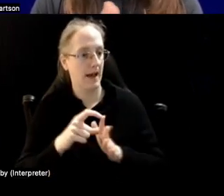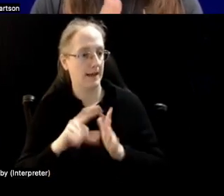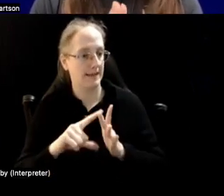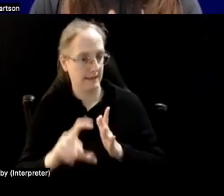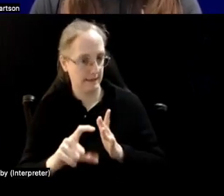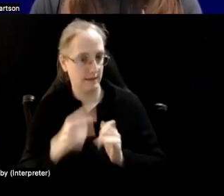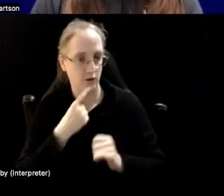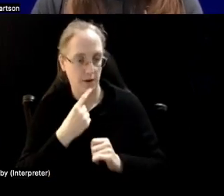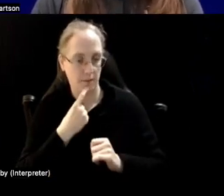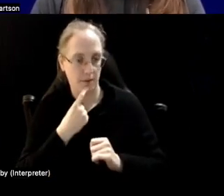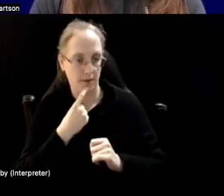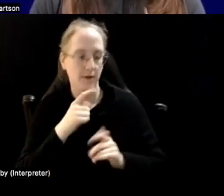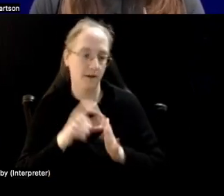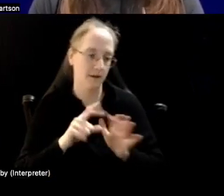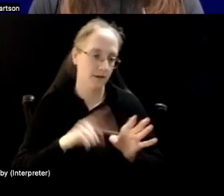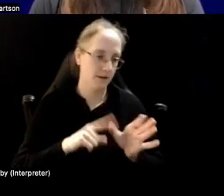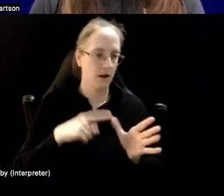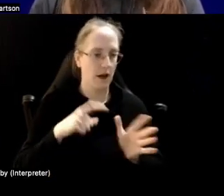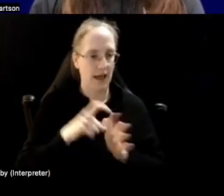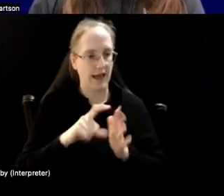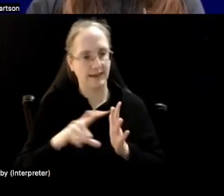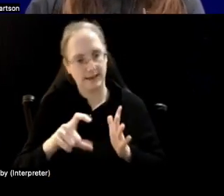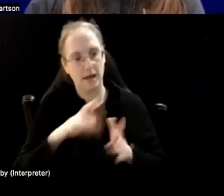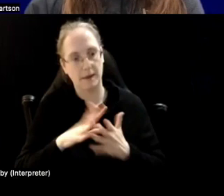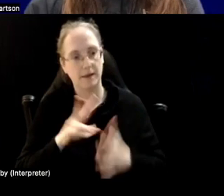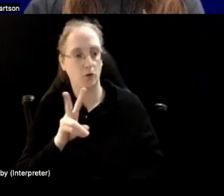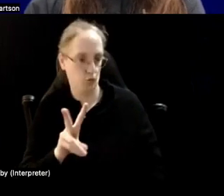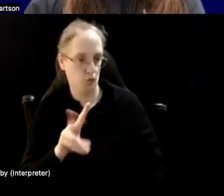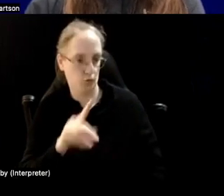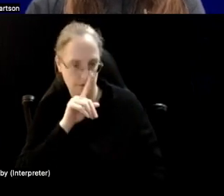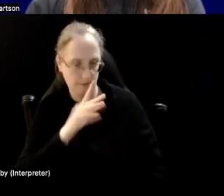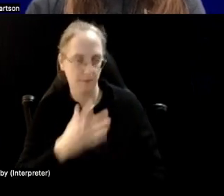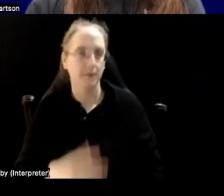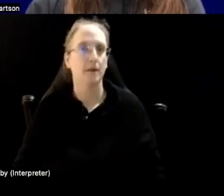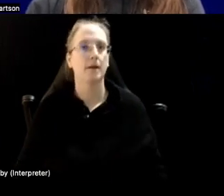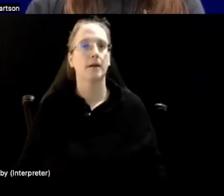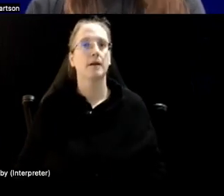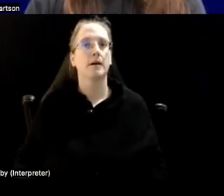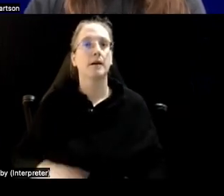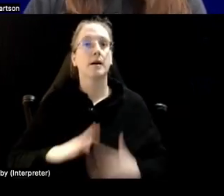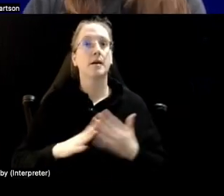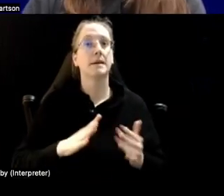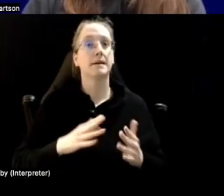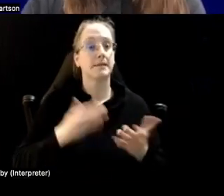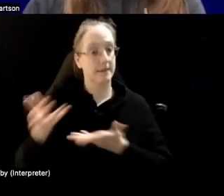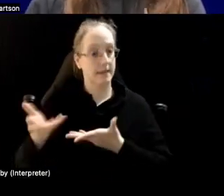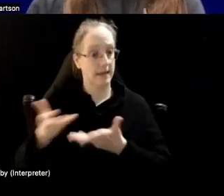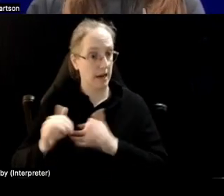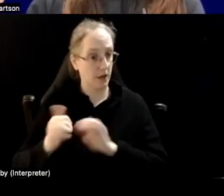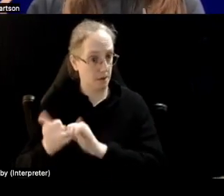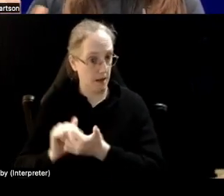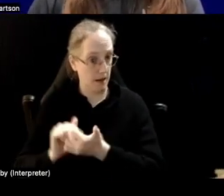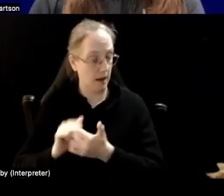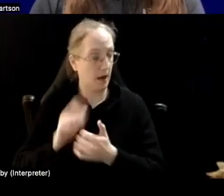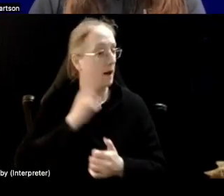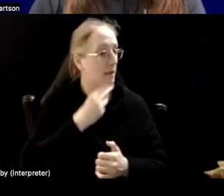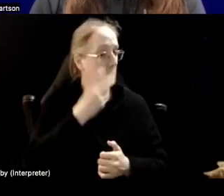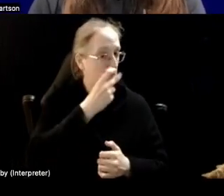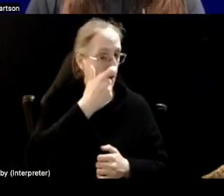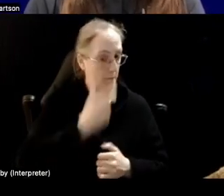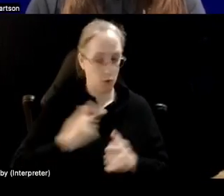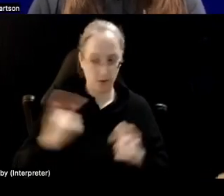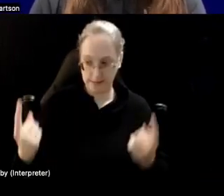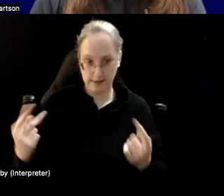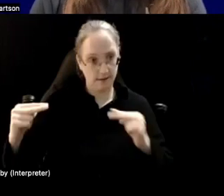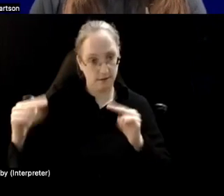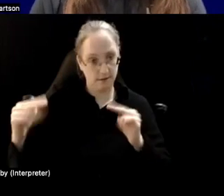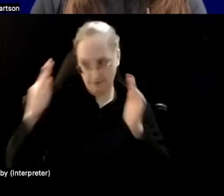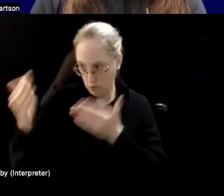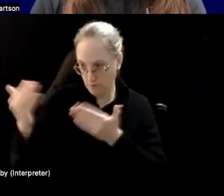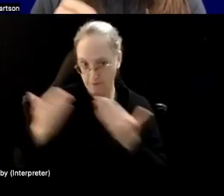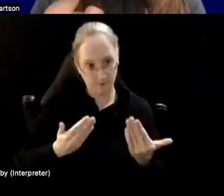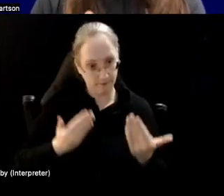meaning two, it's the interaction partner and the deafblind person attending to each other and each